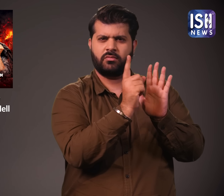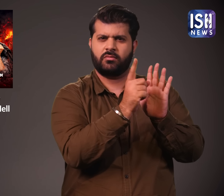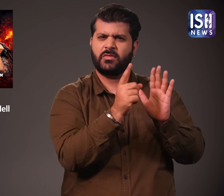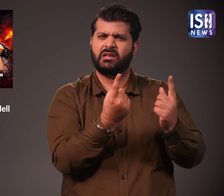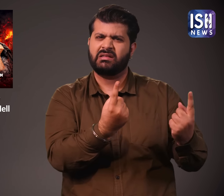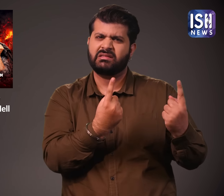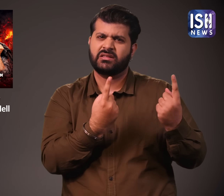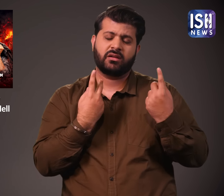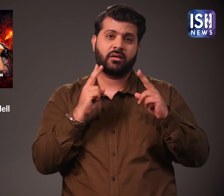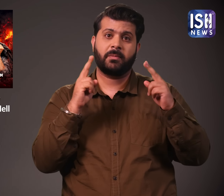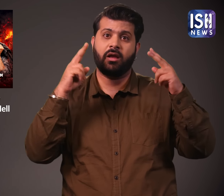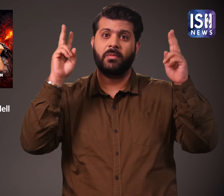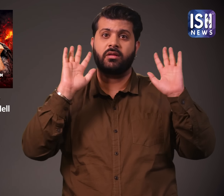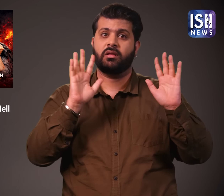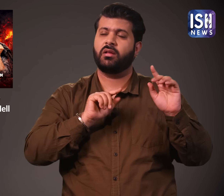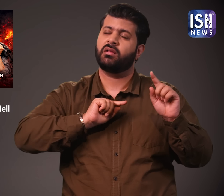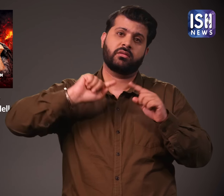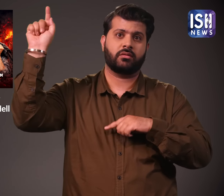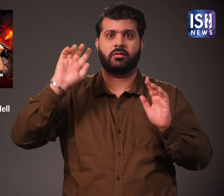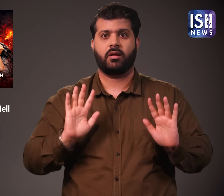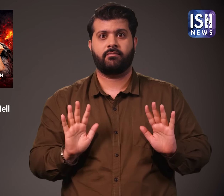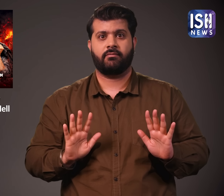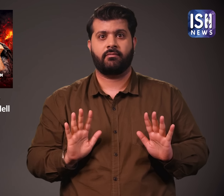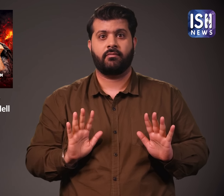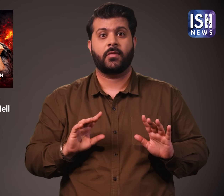These rules were extremely strict.